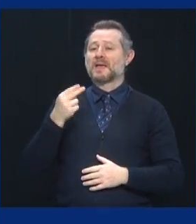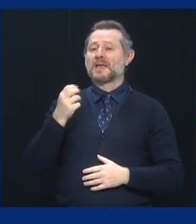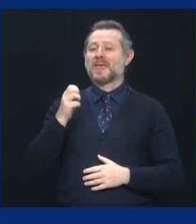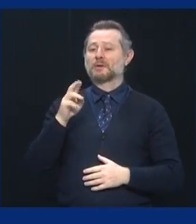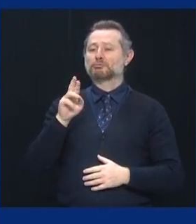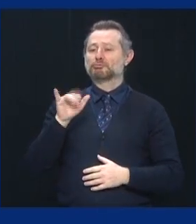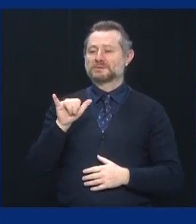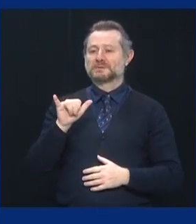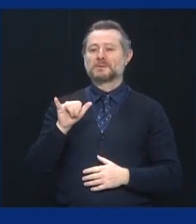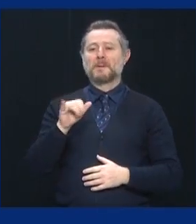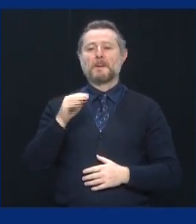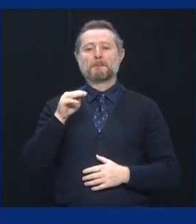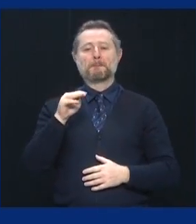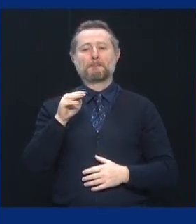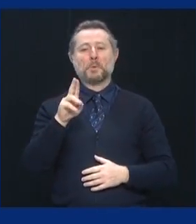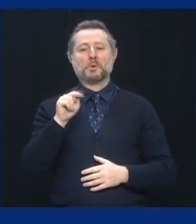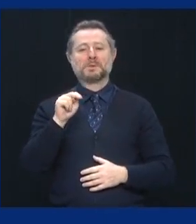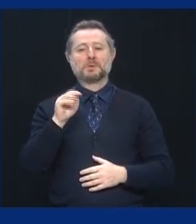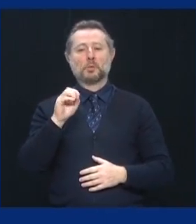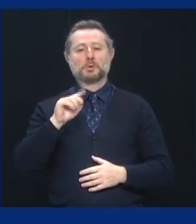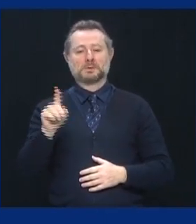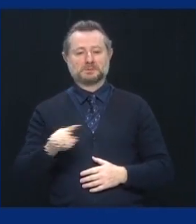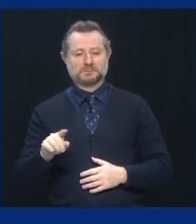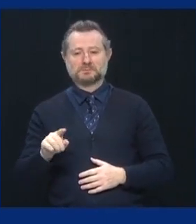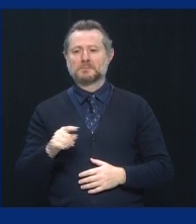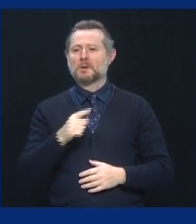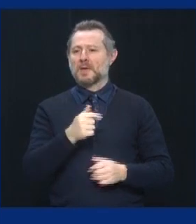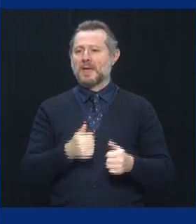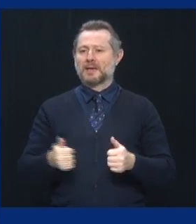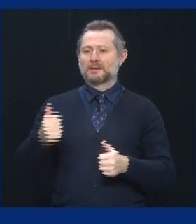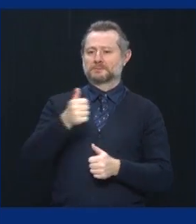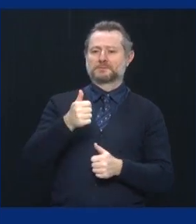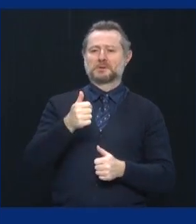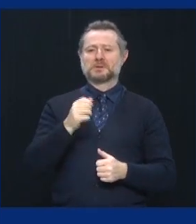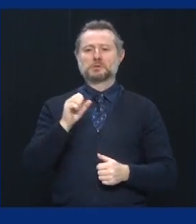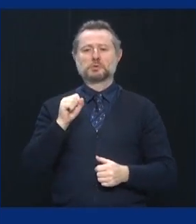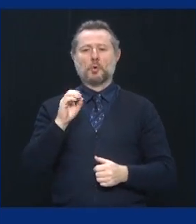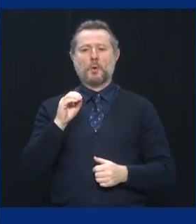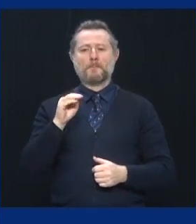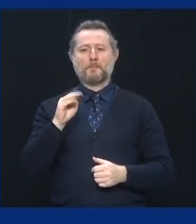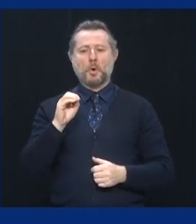WE'RE WAITING ON CONGRESSWOMAN CLARK, SHE HAD A PREVIOUSLY SCHEDULED EVENT BUT WE THINK